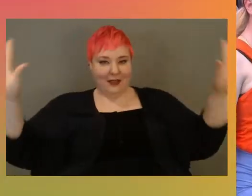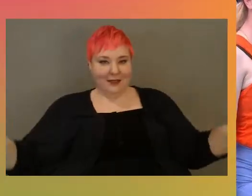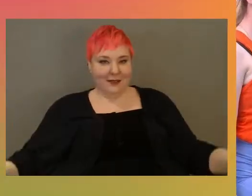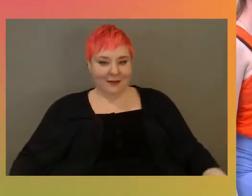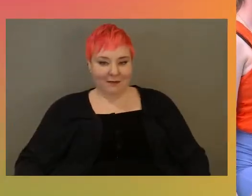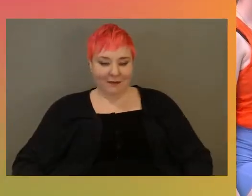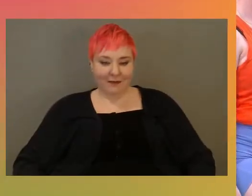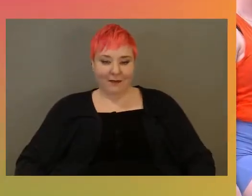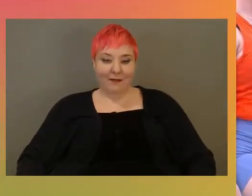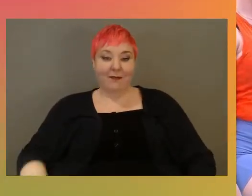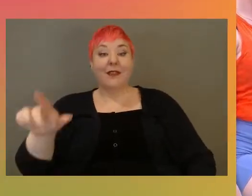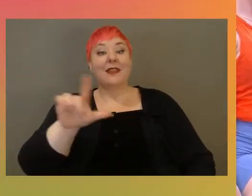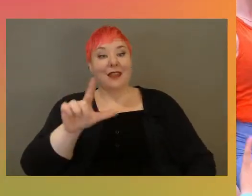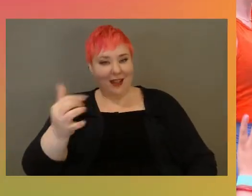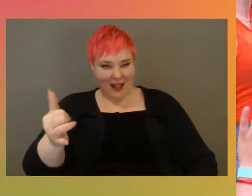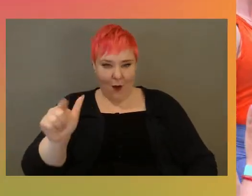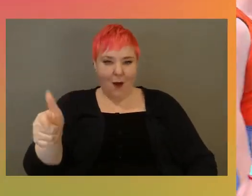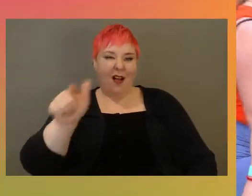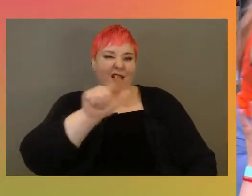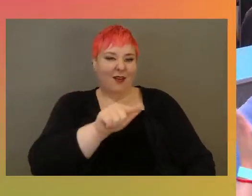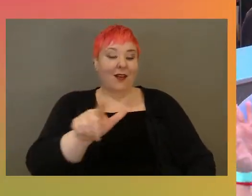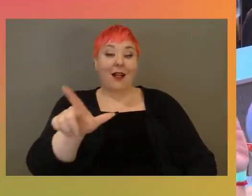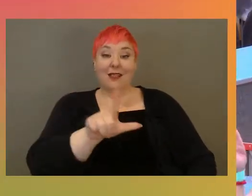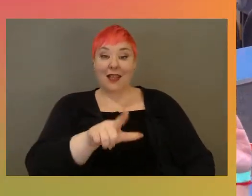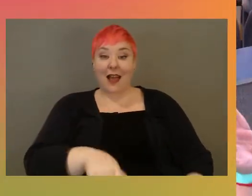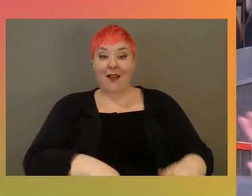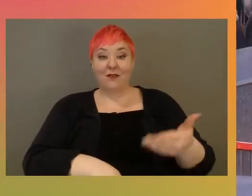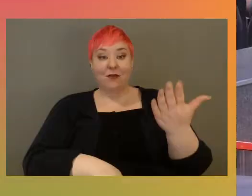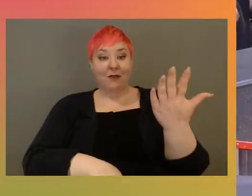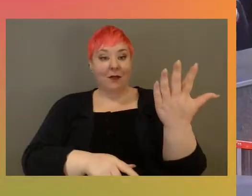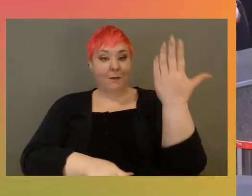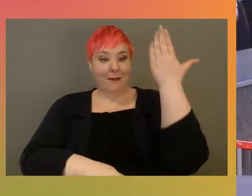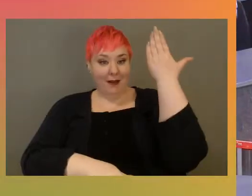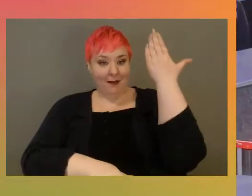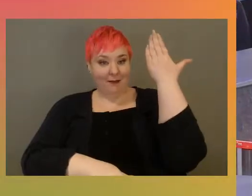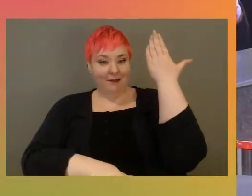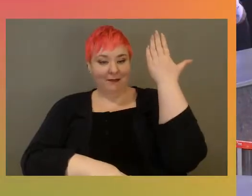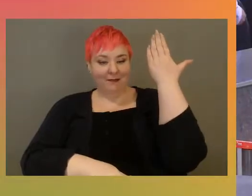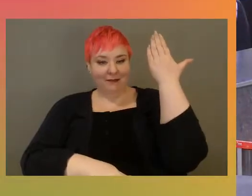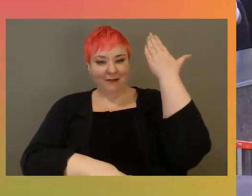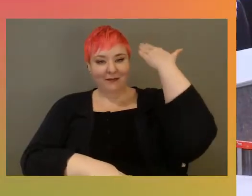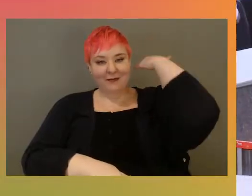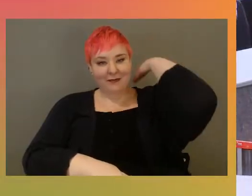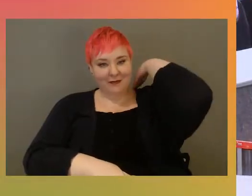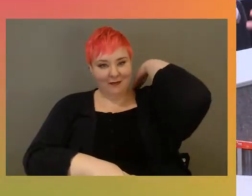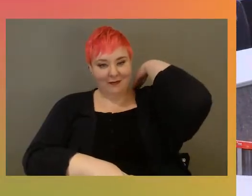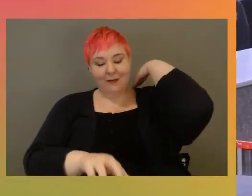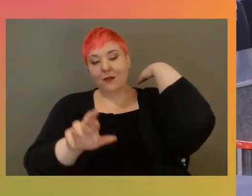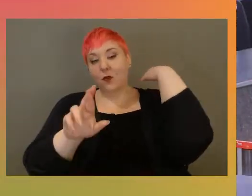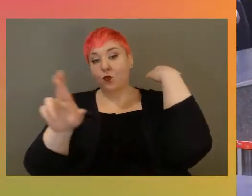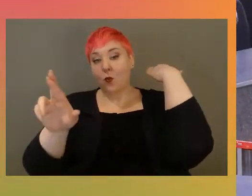SEE THE SKY.